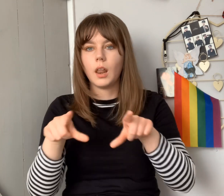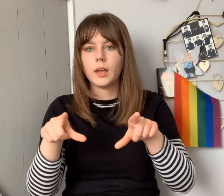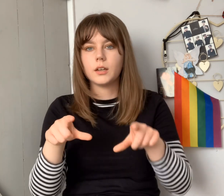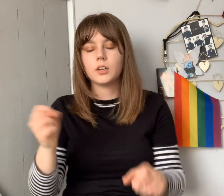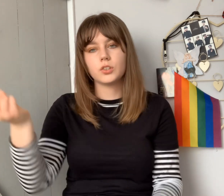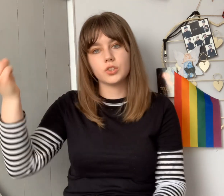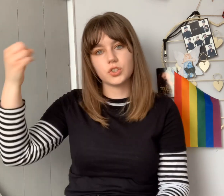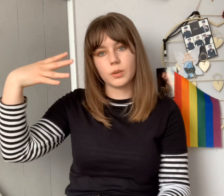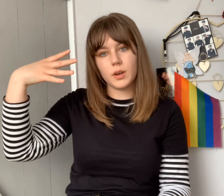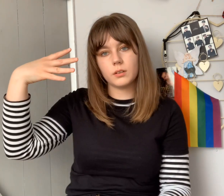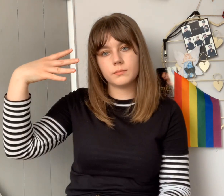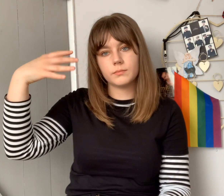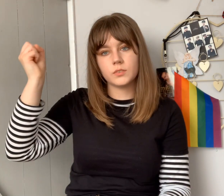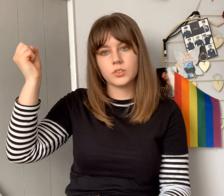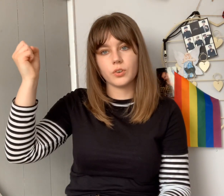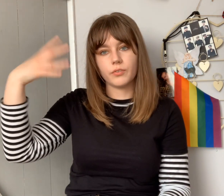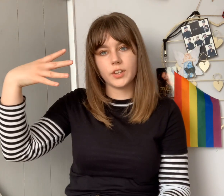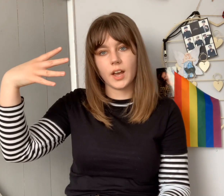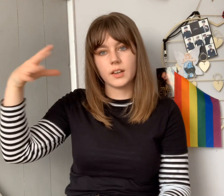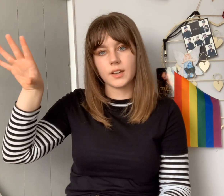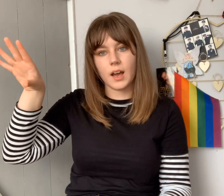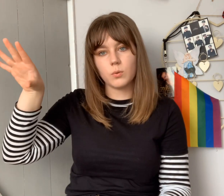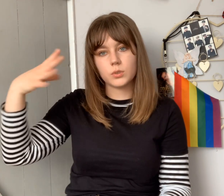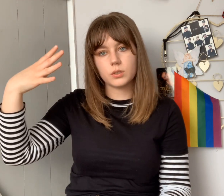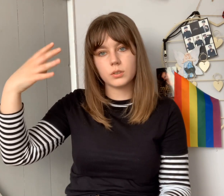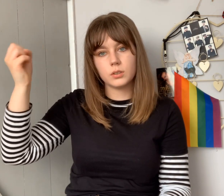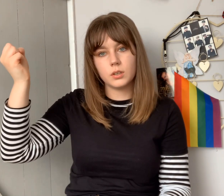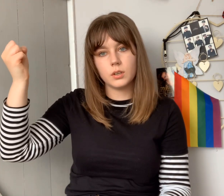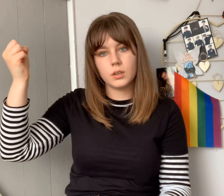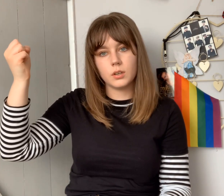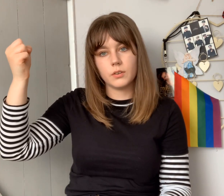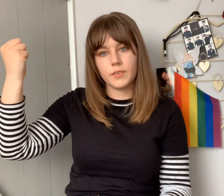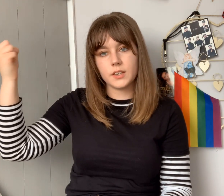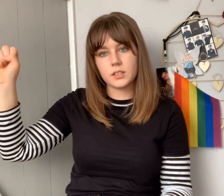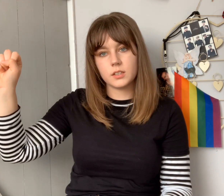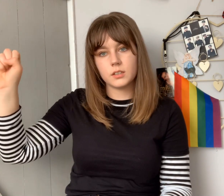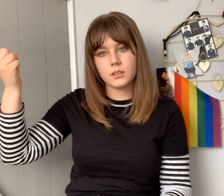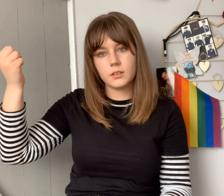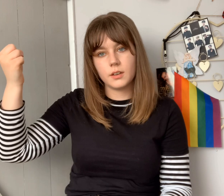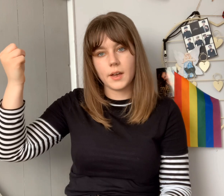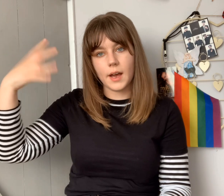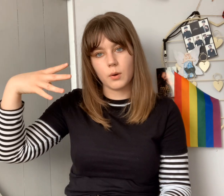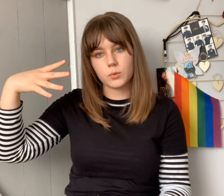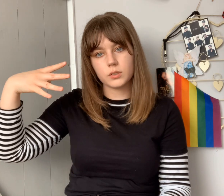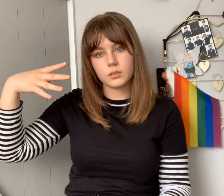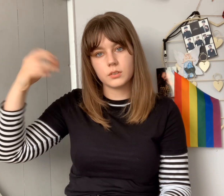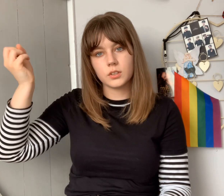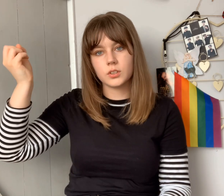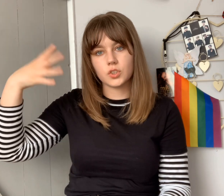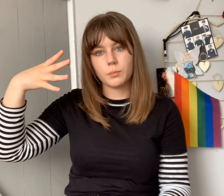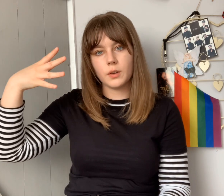"Like summer" so flick your hands out Fist, out